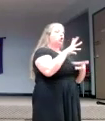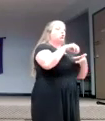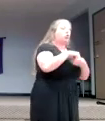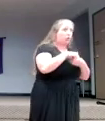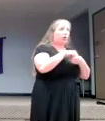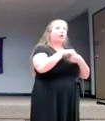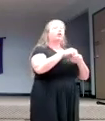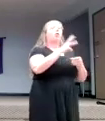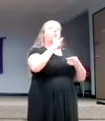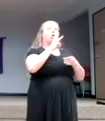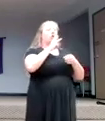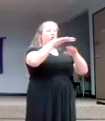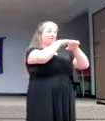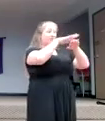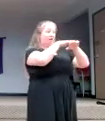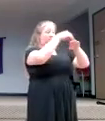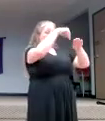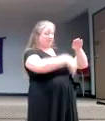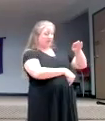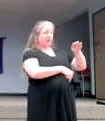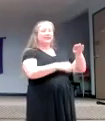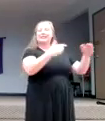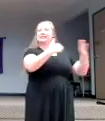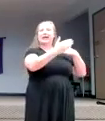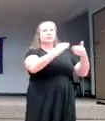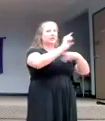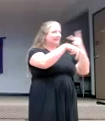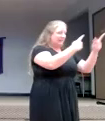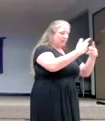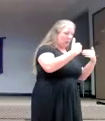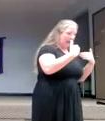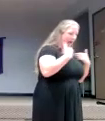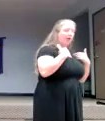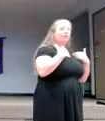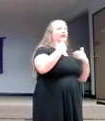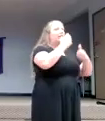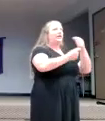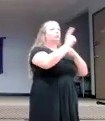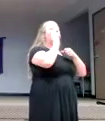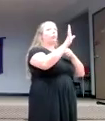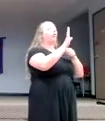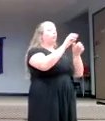waters. And it really doesn't matter which type of septic system that you have or utilize, each one ultimately percolates into the ground,